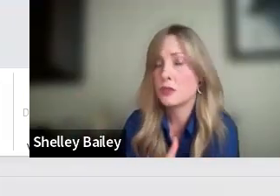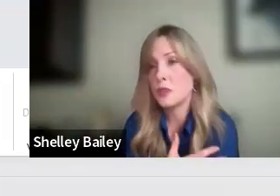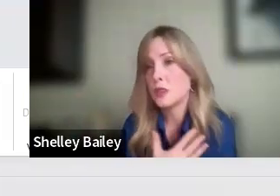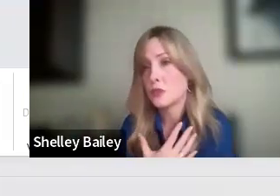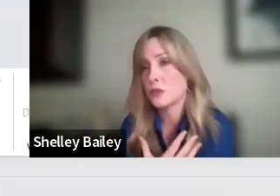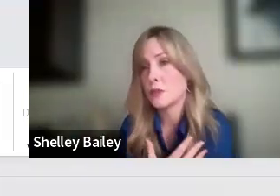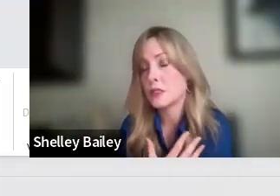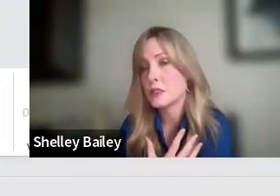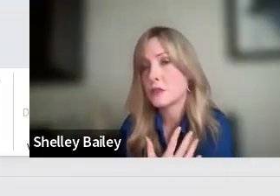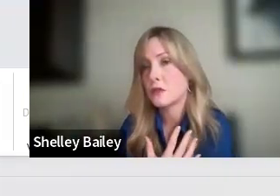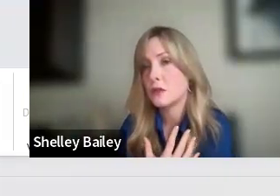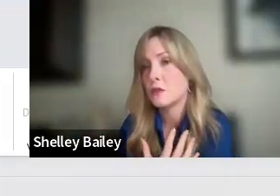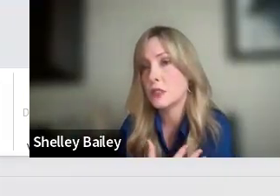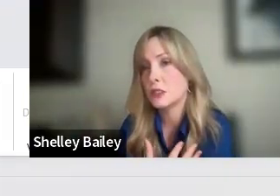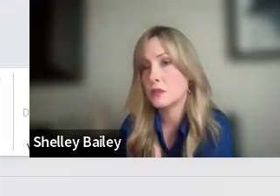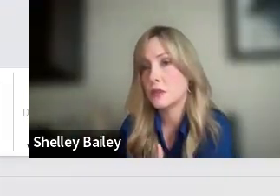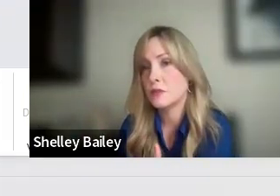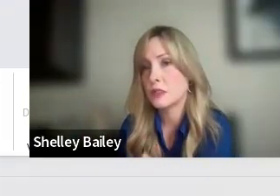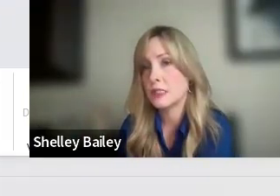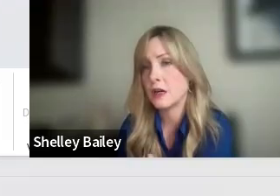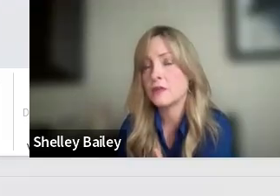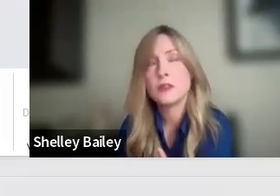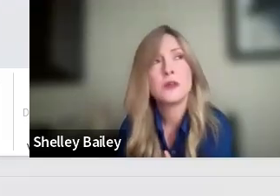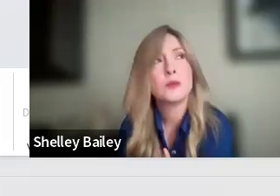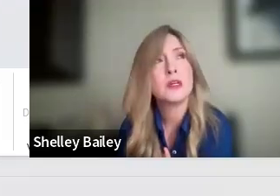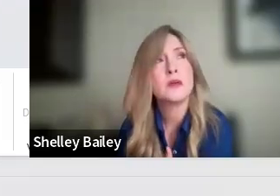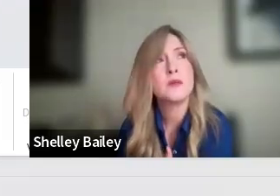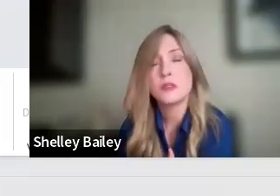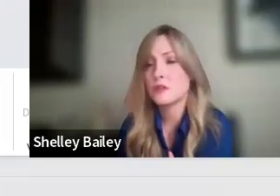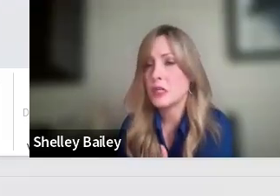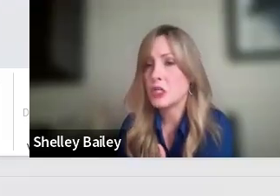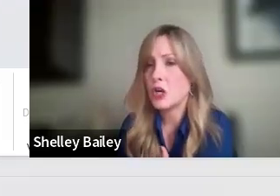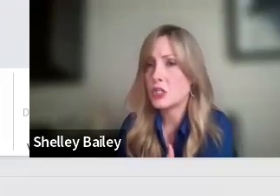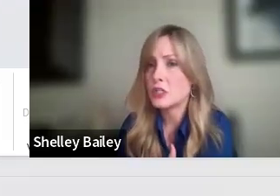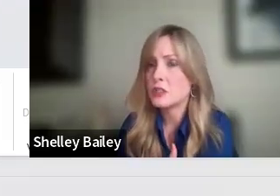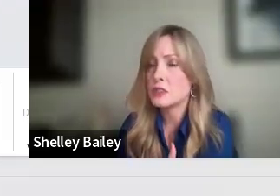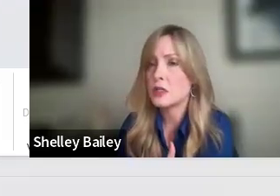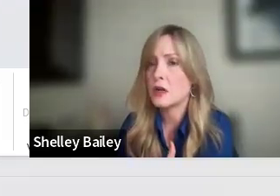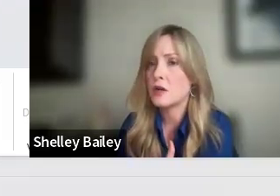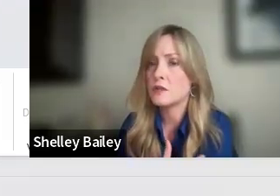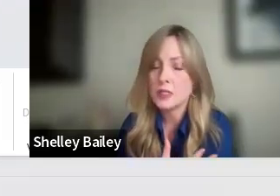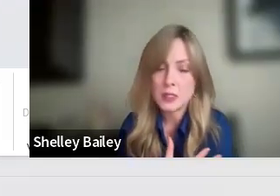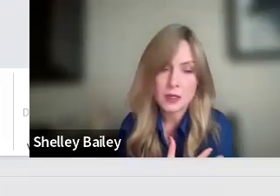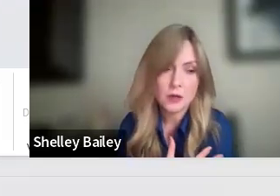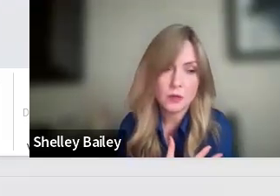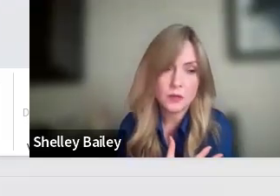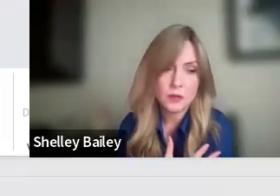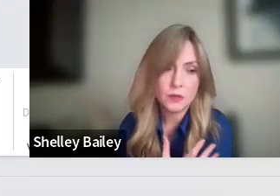this could be an enormous administrative lift for staff but I I'm always very cautious of when we're